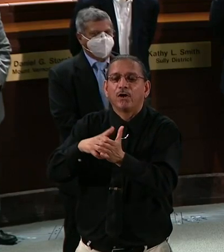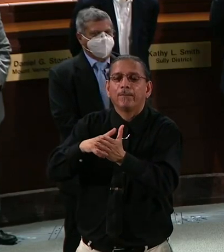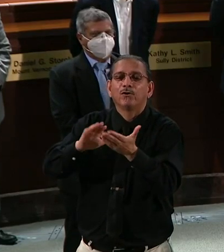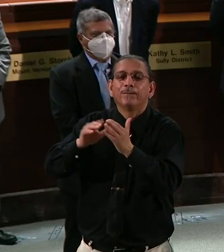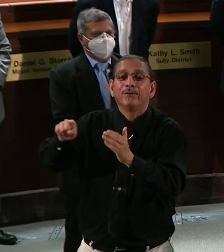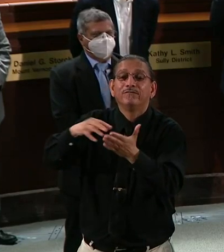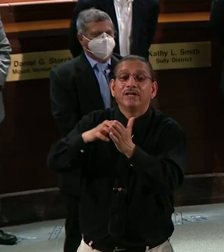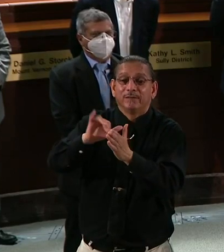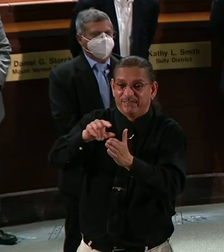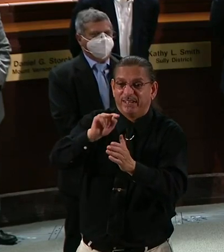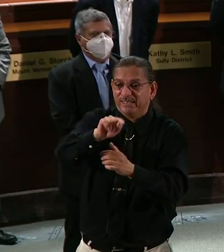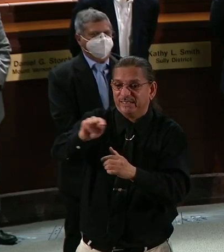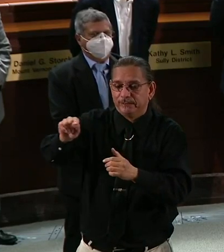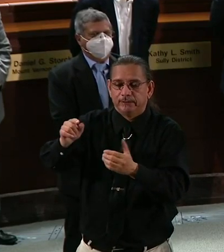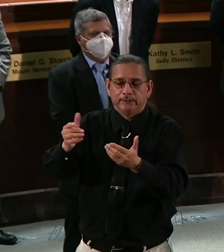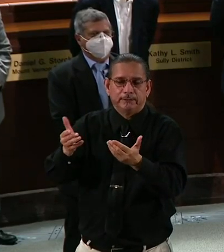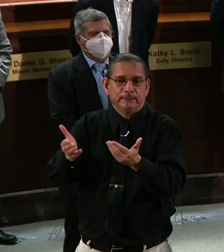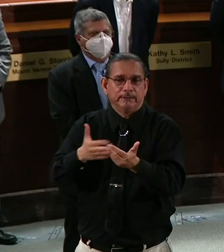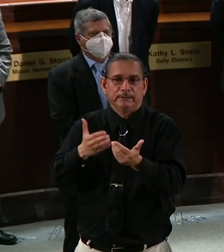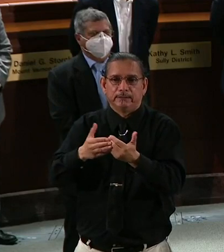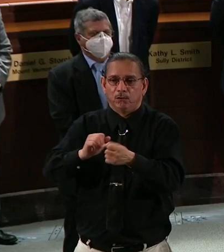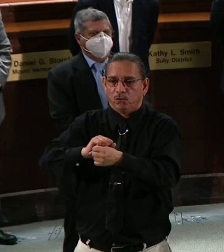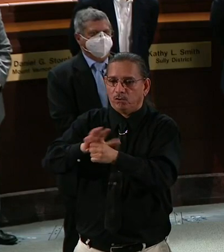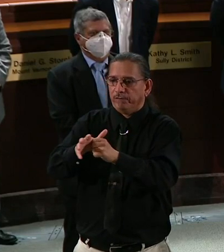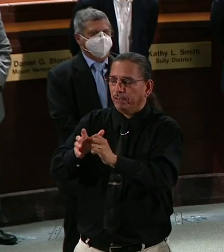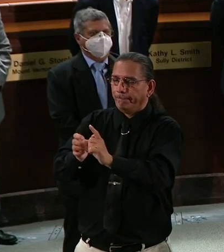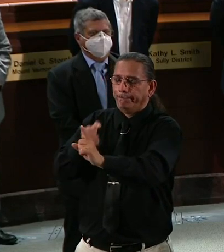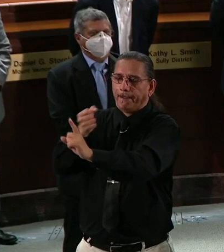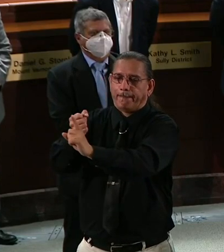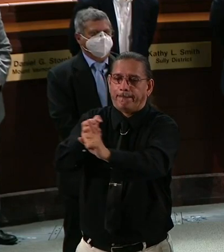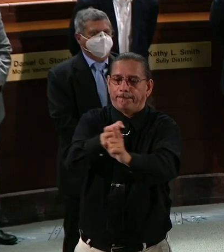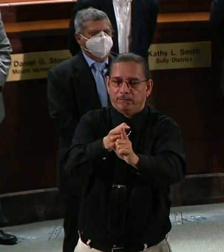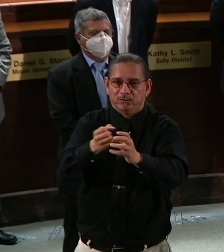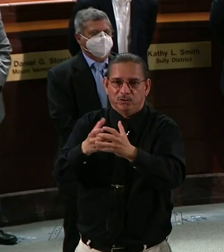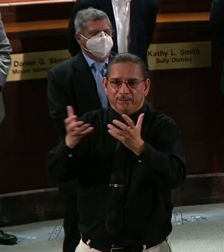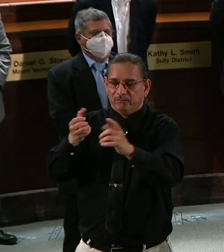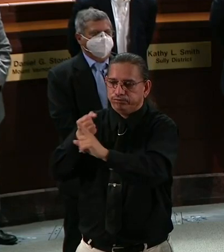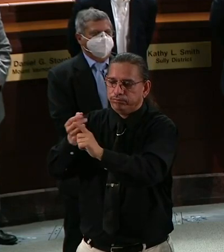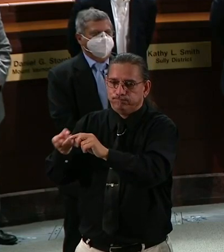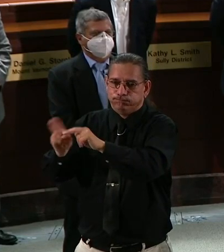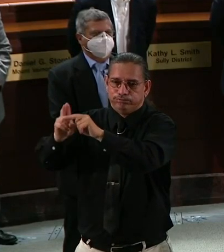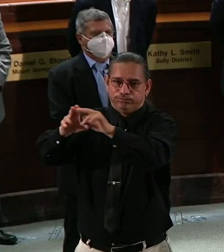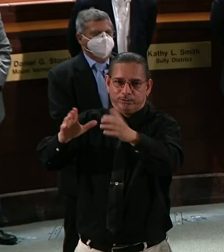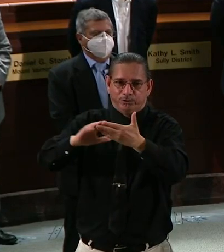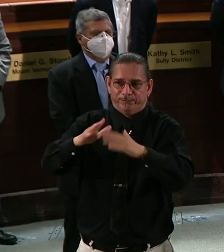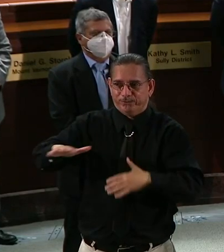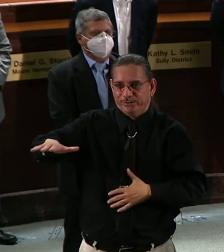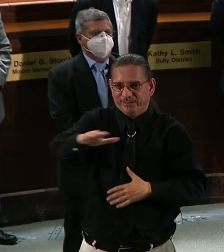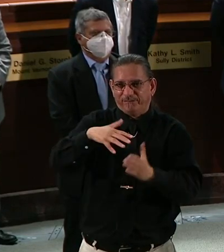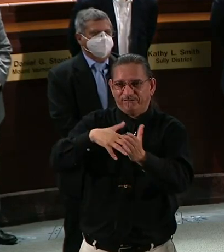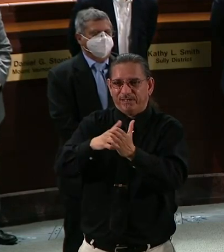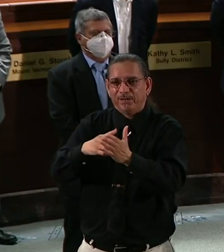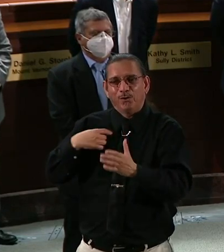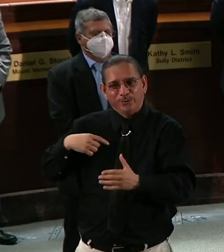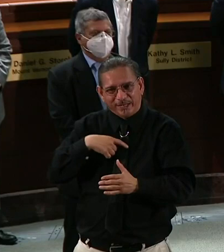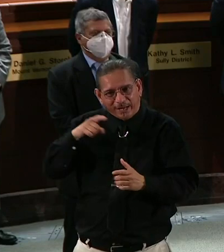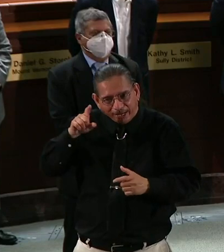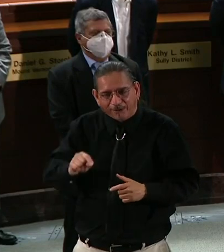KNOW THAT POTUS. INTO ST WORCESTER COMMUNITY THAT DOESN'T LOOK ALREADY DULLES